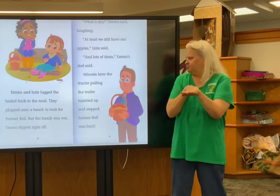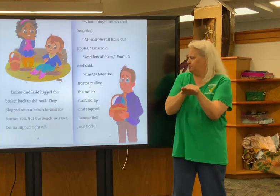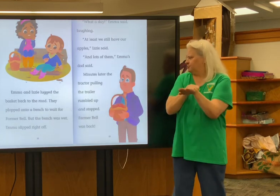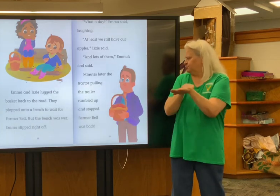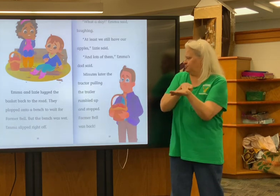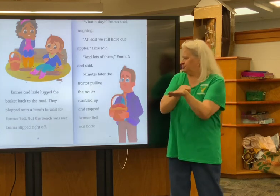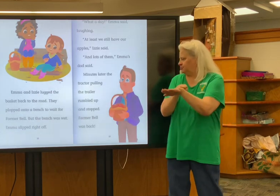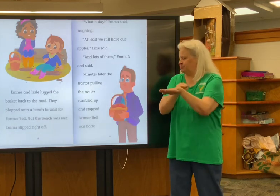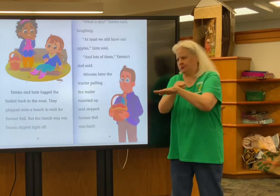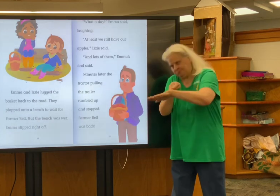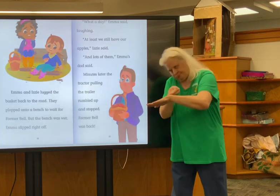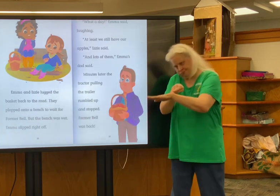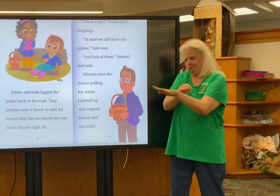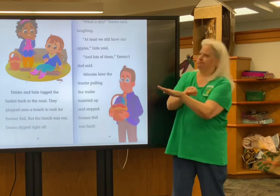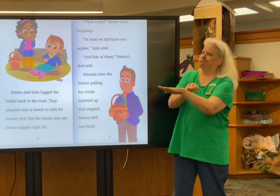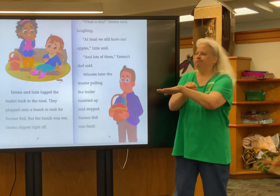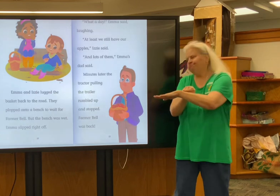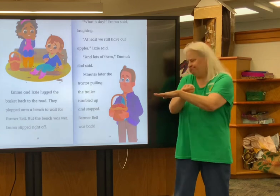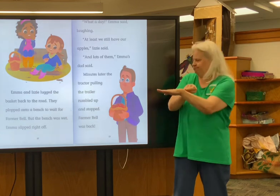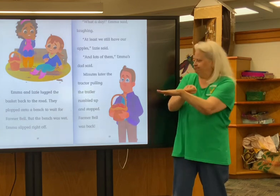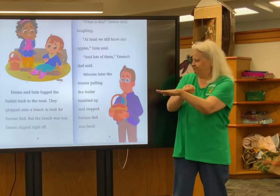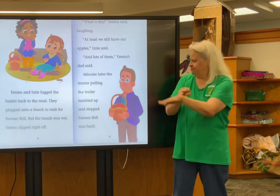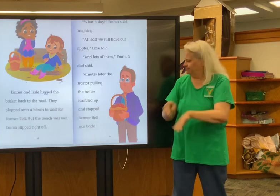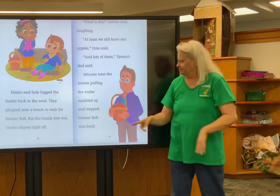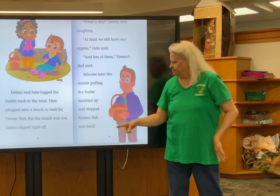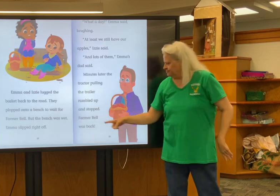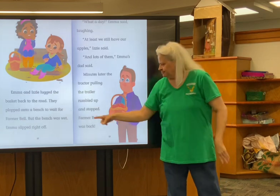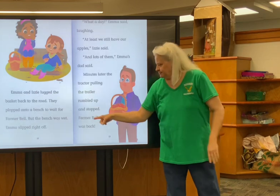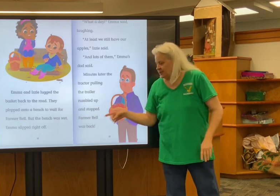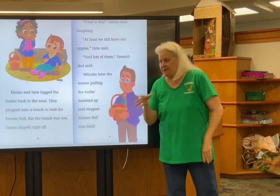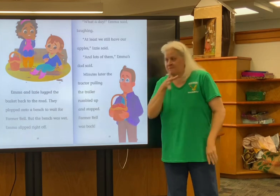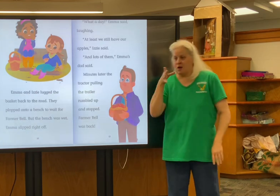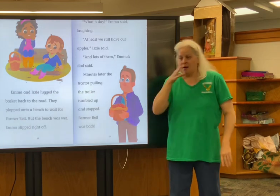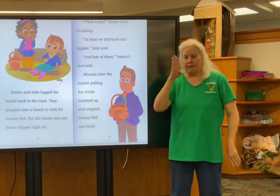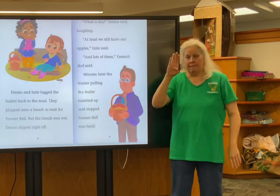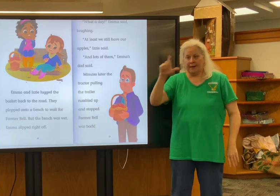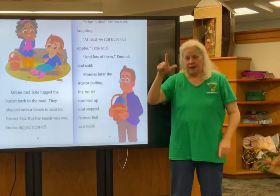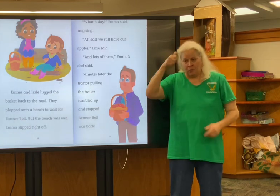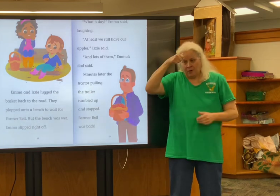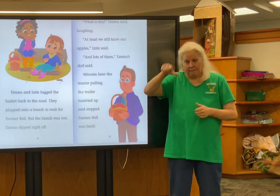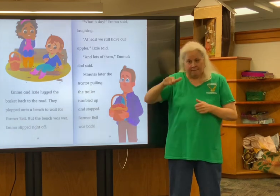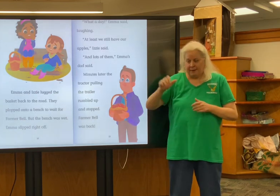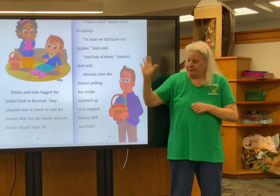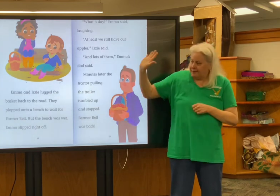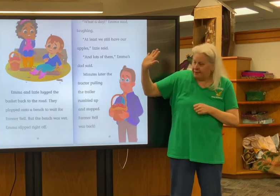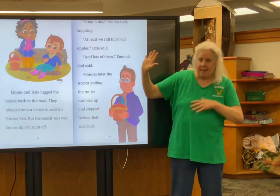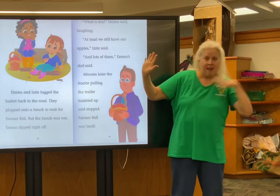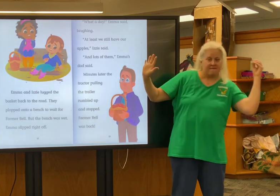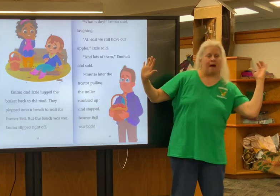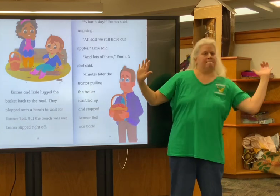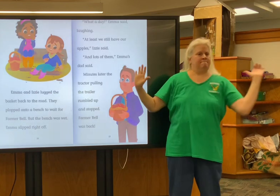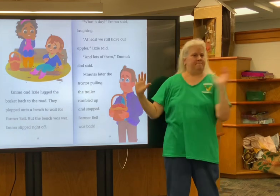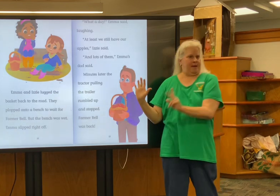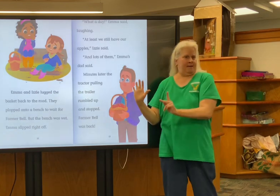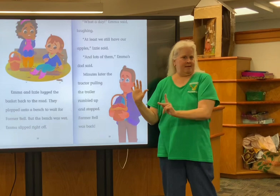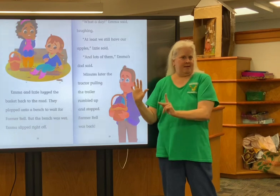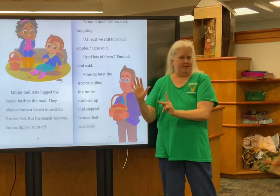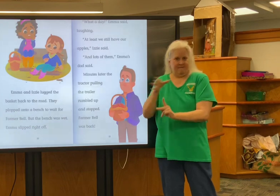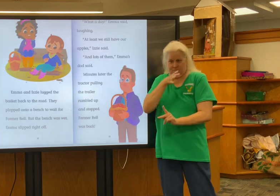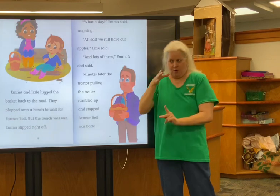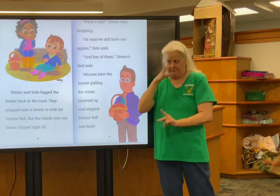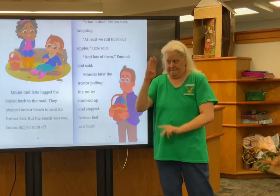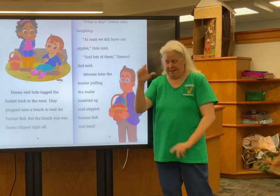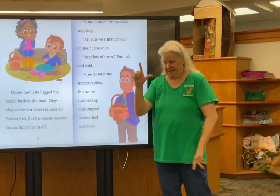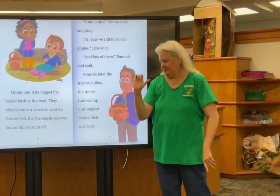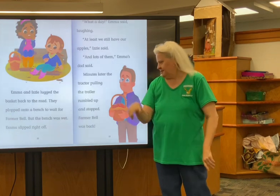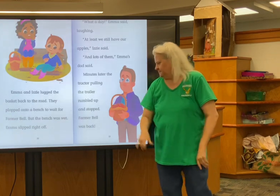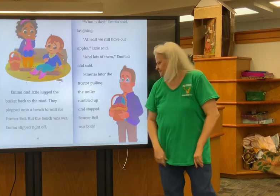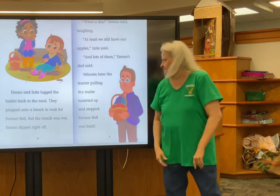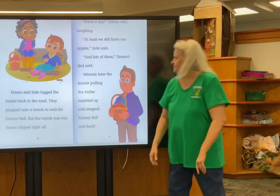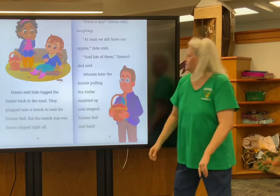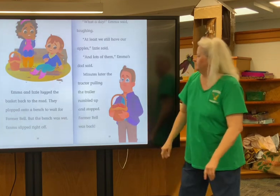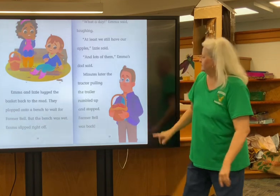Minutes later the tractor pulling the trailer rumbled up and stopped. Farmer Bell was back!